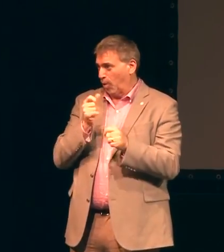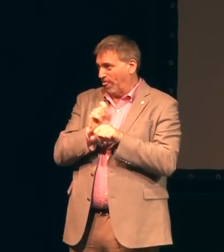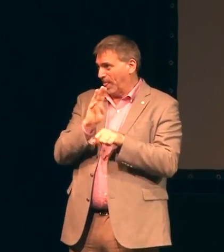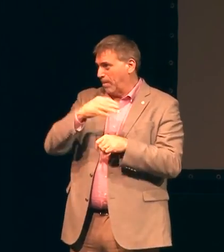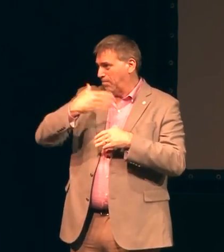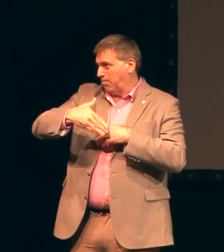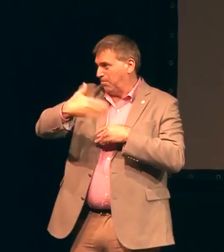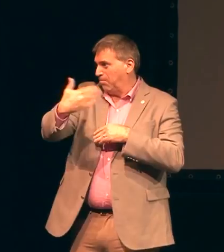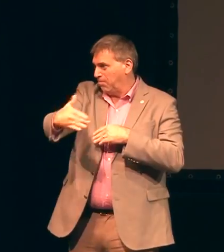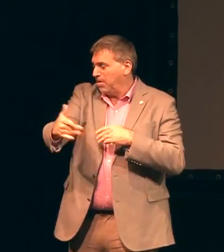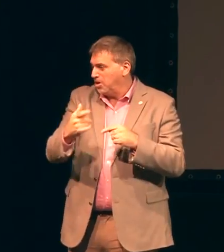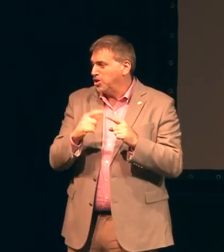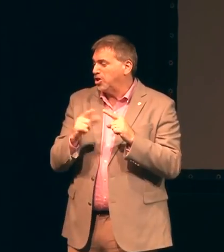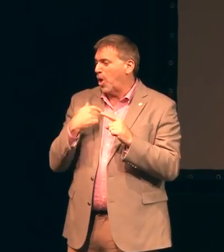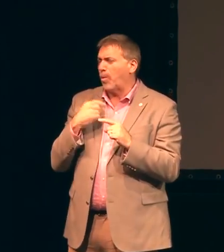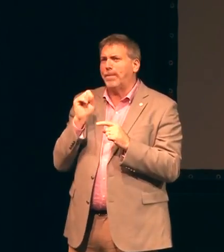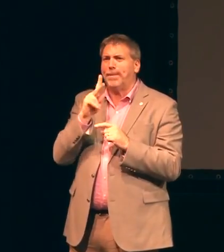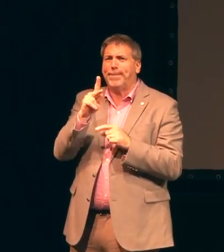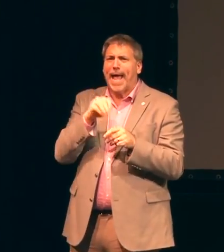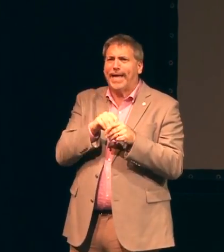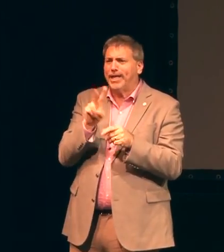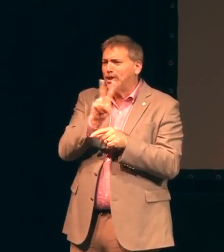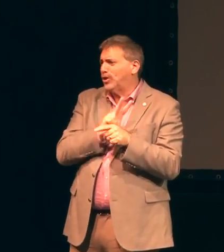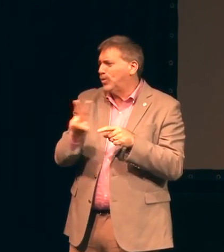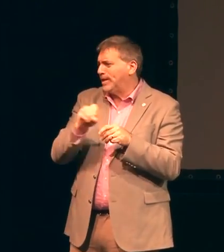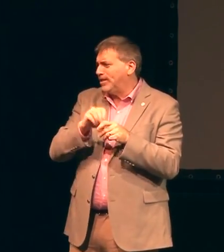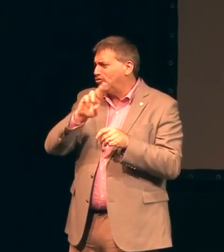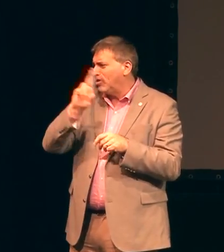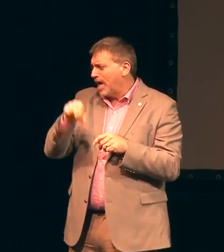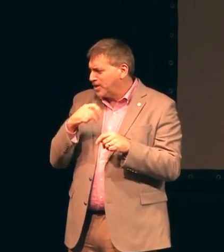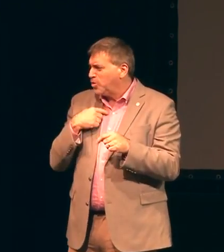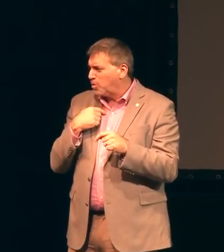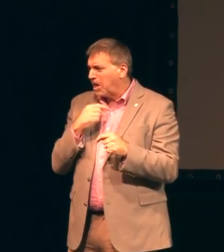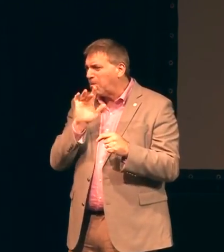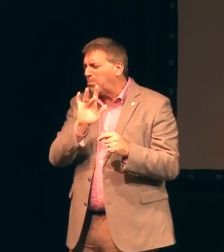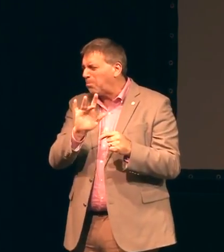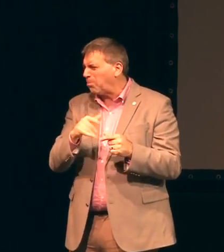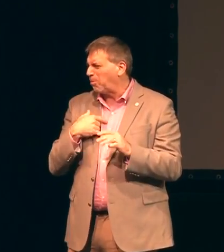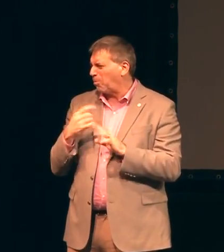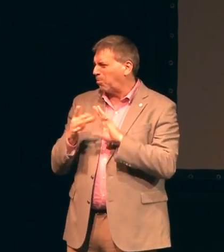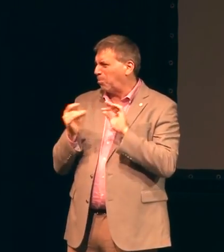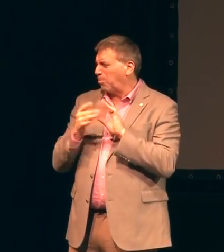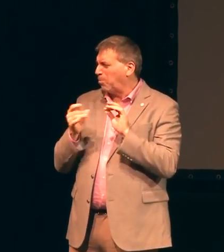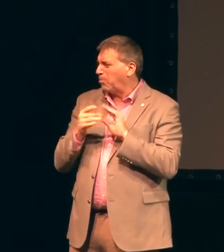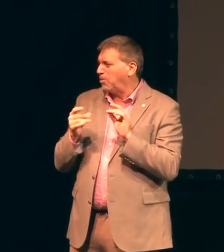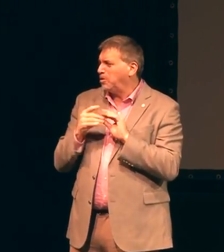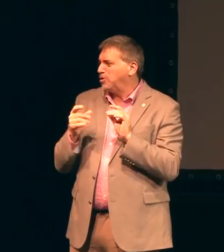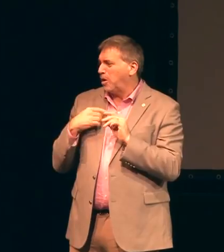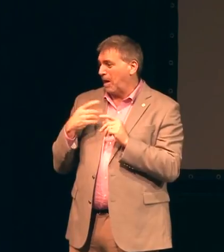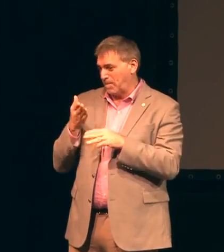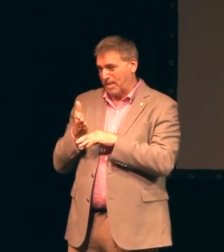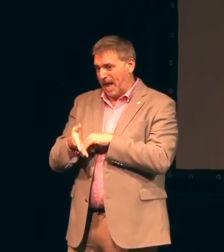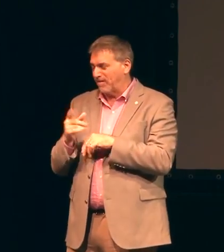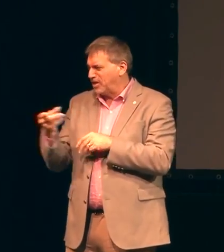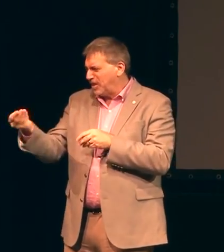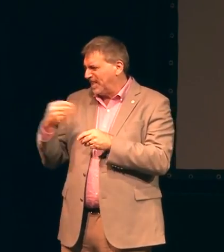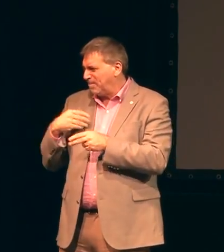heard today. And I think I'll be back in rochester in about two weeks and I'll let them your